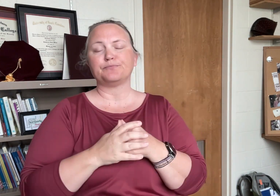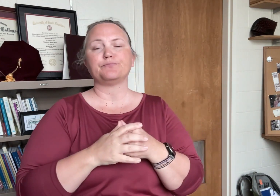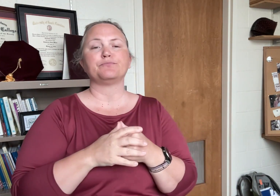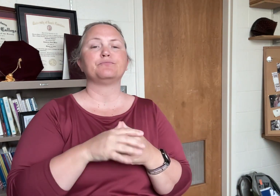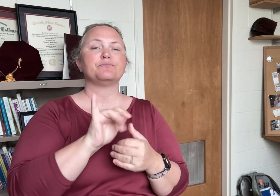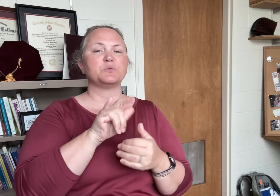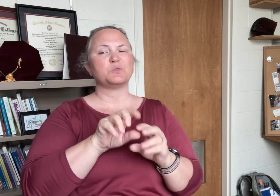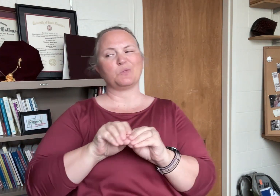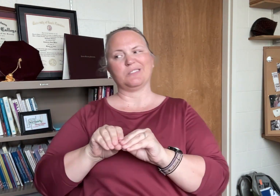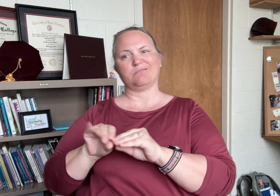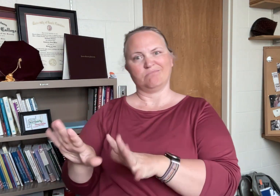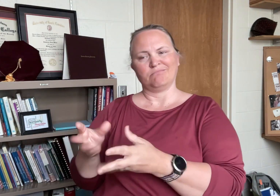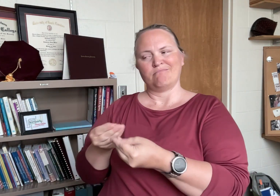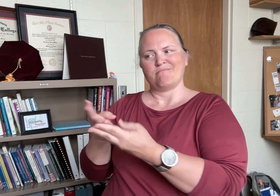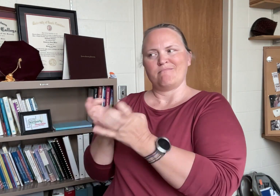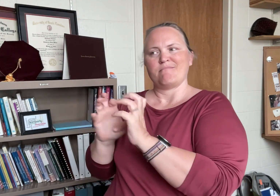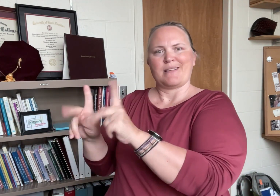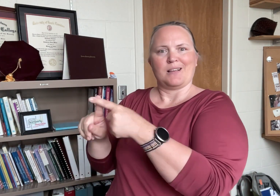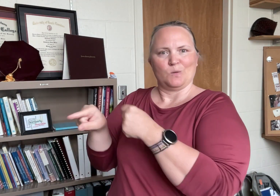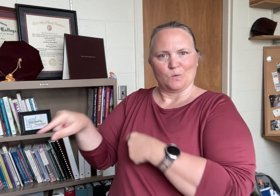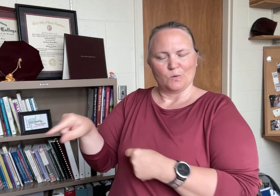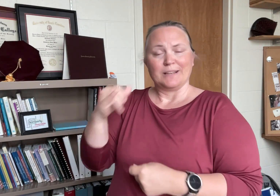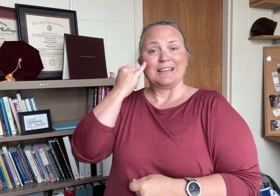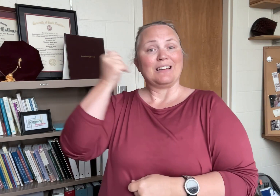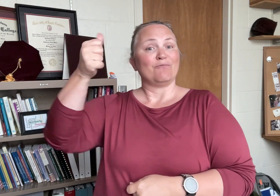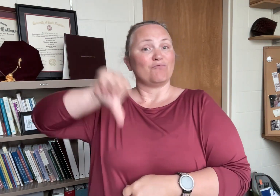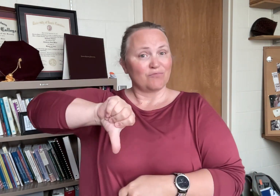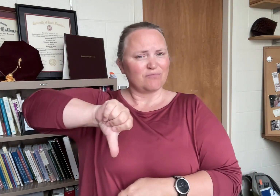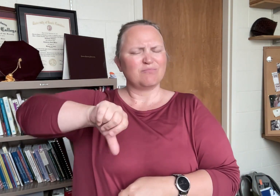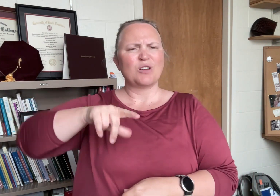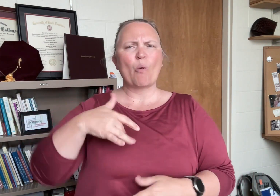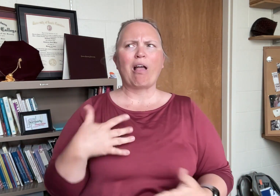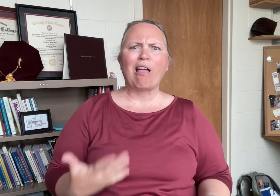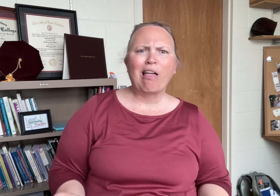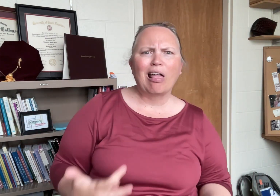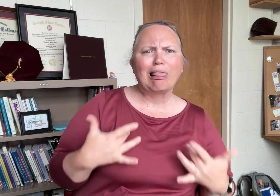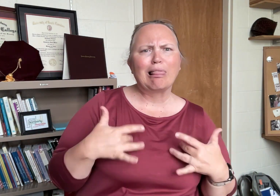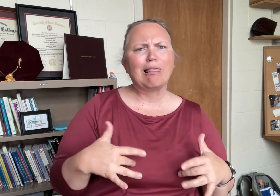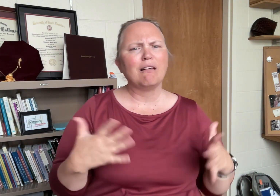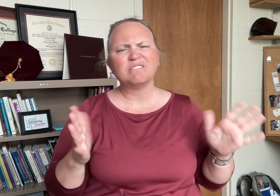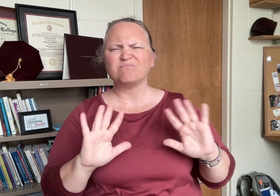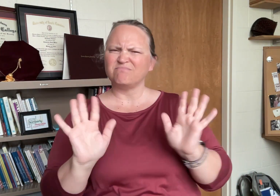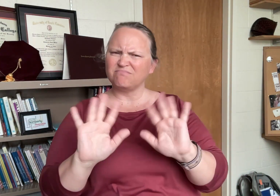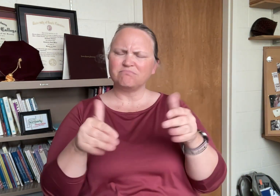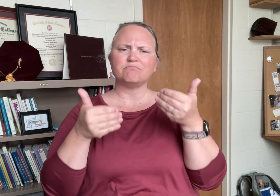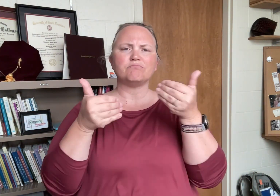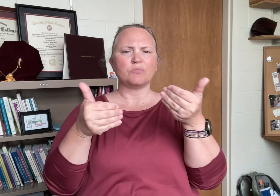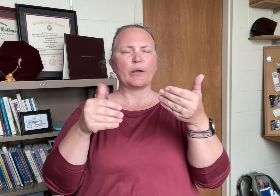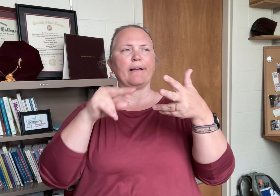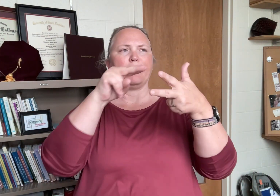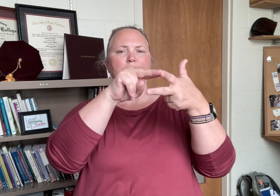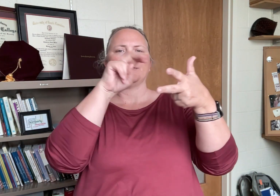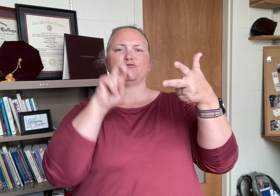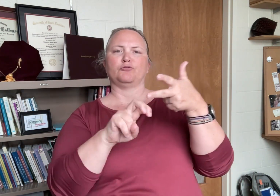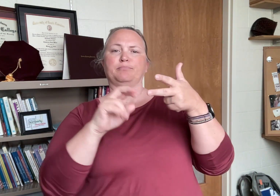You know if they give it back to you and it's a rejection don't feel too bad Just go ahead and move down to that second journal on your list.